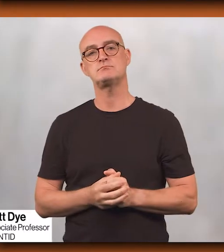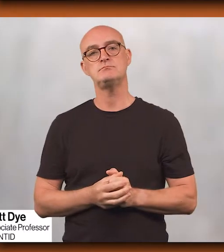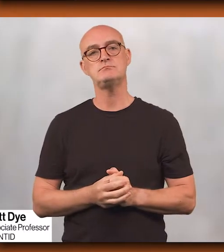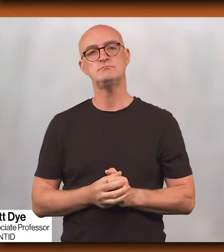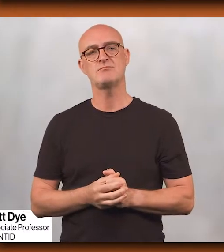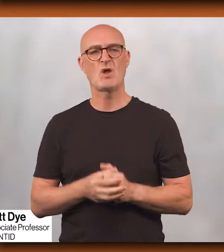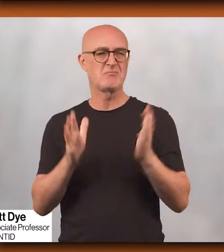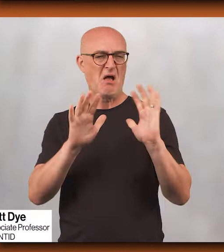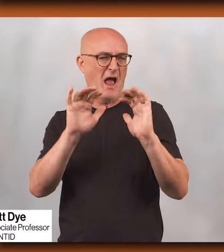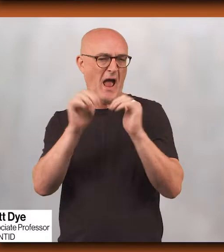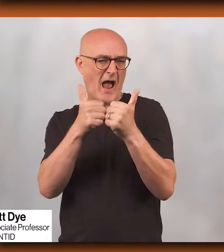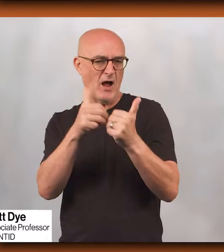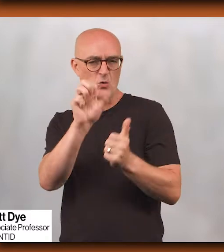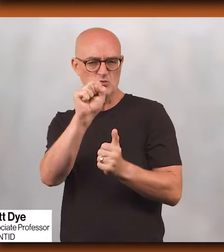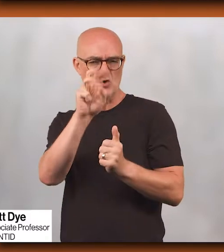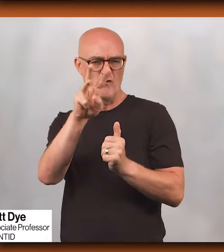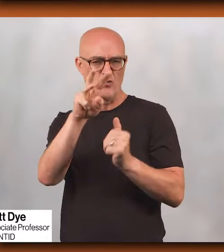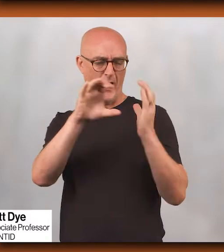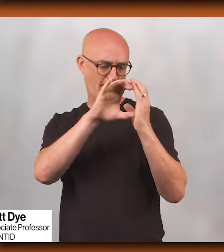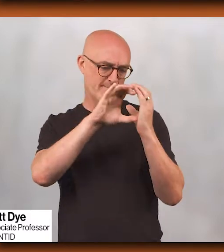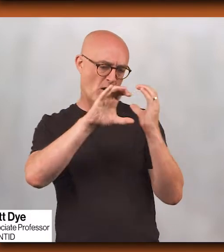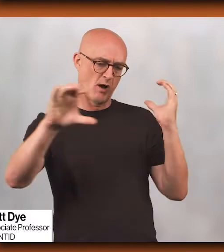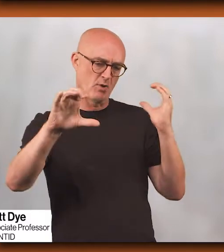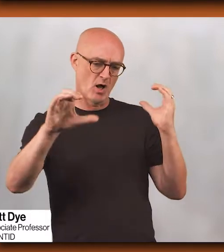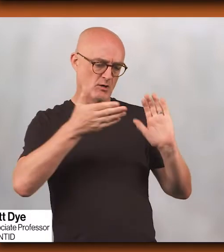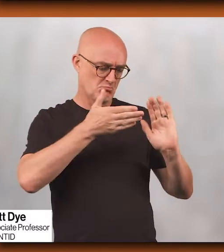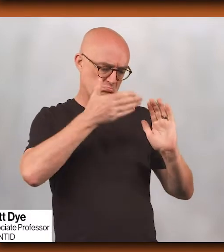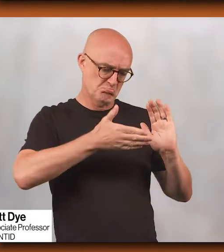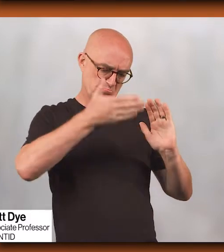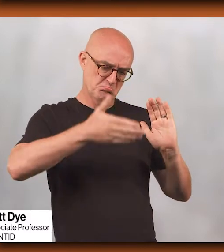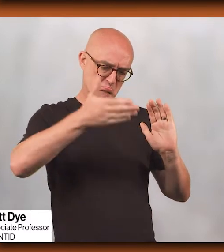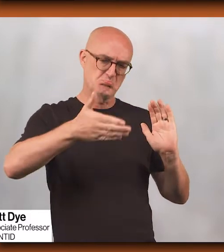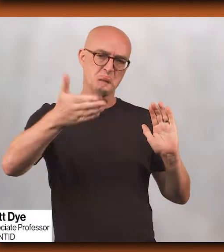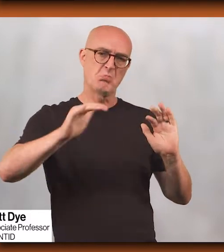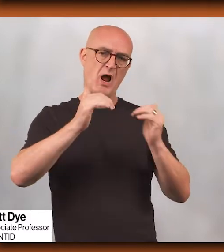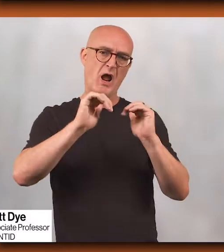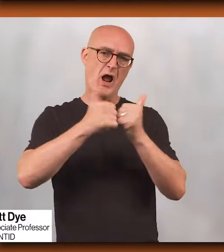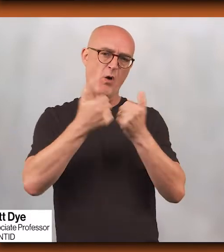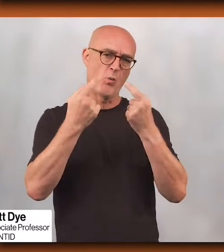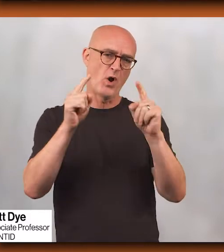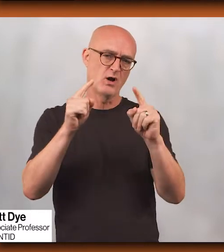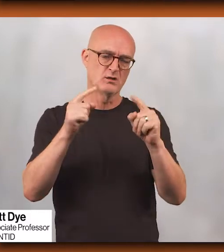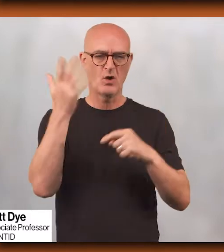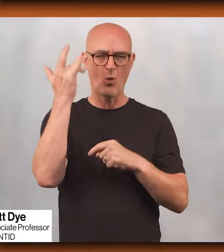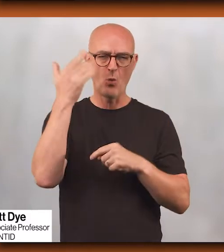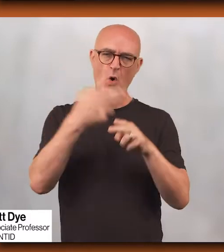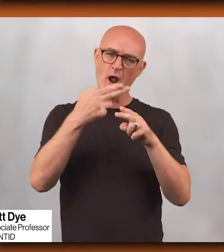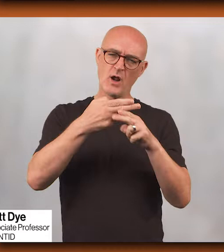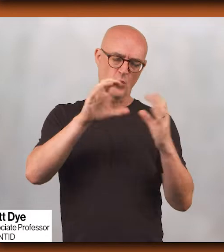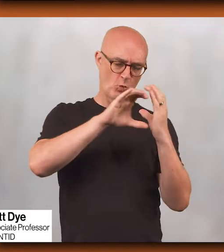So let's talk about how this software pipeline works, so we call it a software pipeline